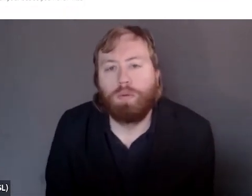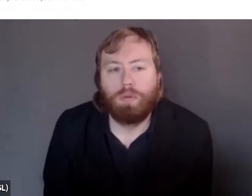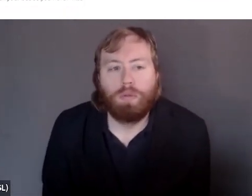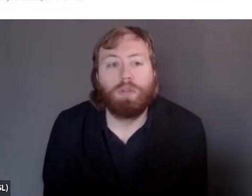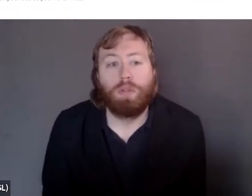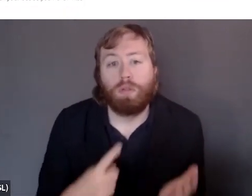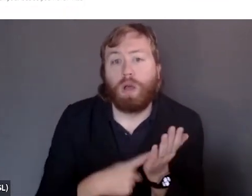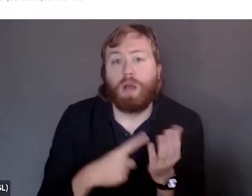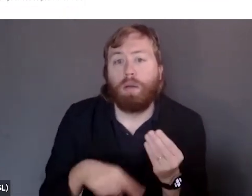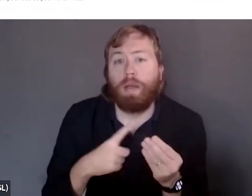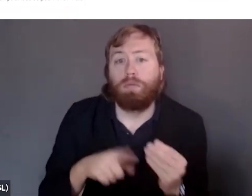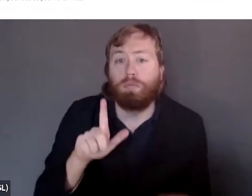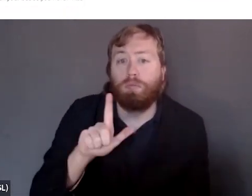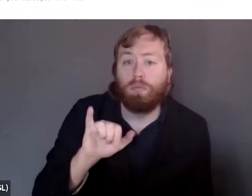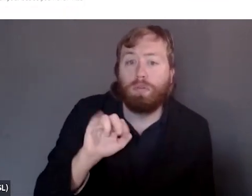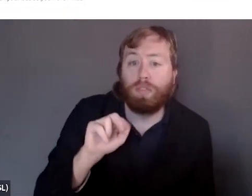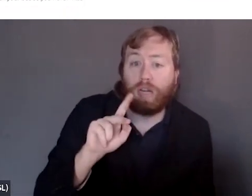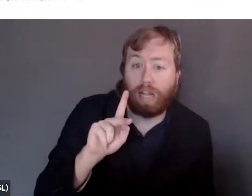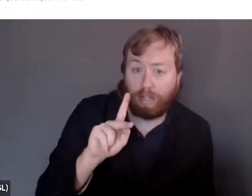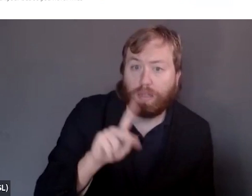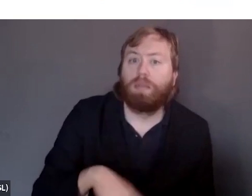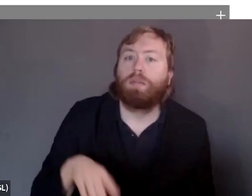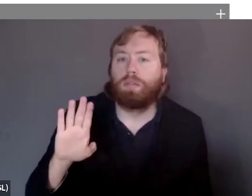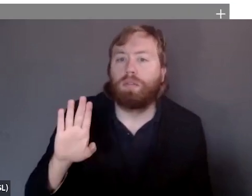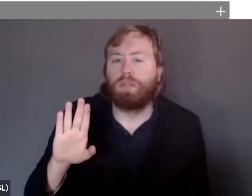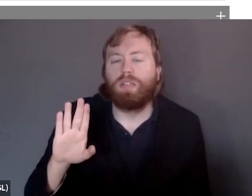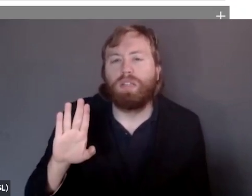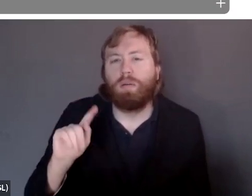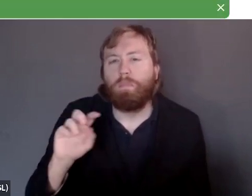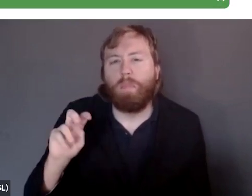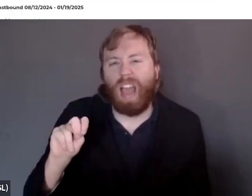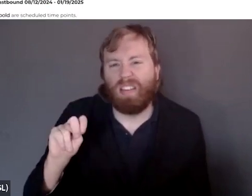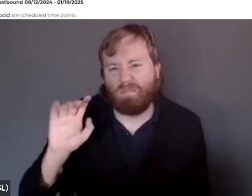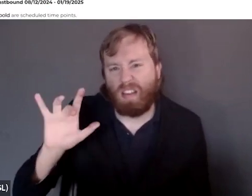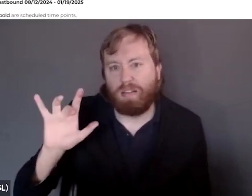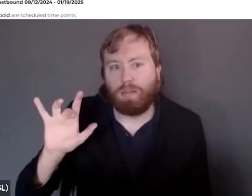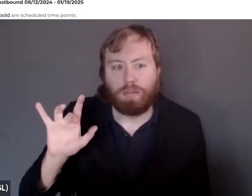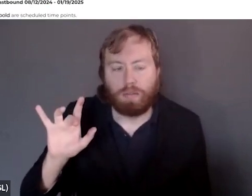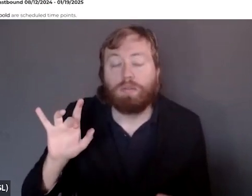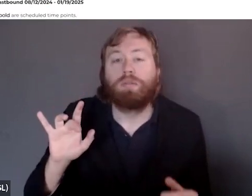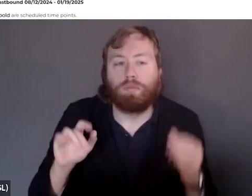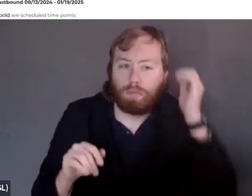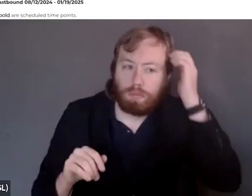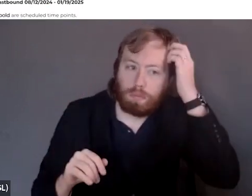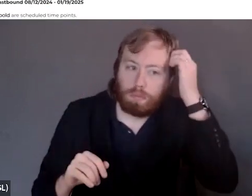and then after that, I will do the keyboard demo. The first link I'll point out is a very common link,